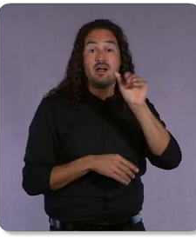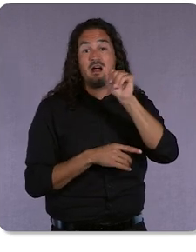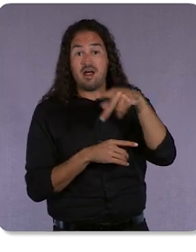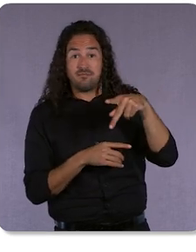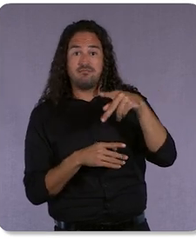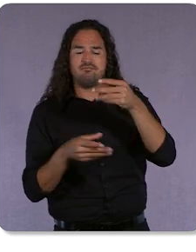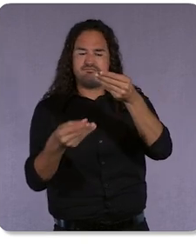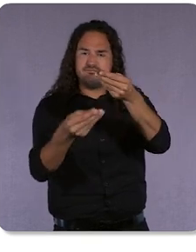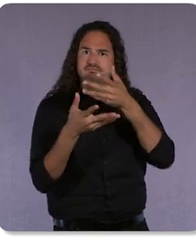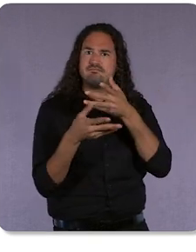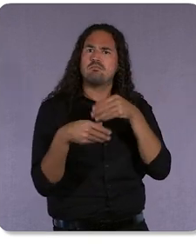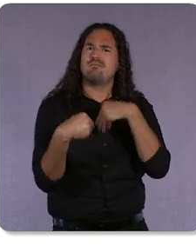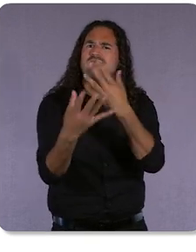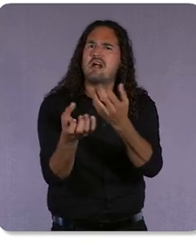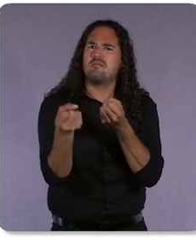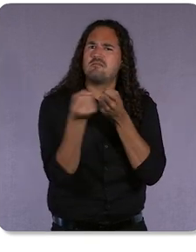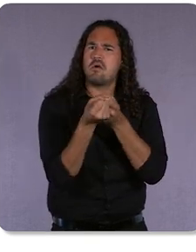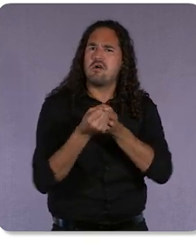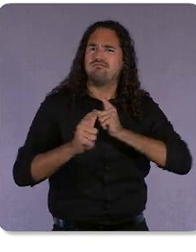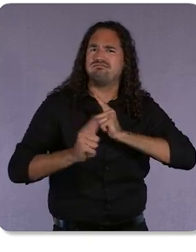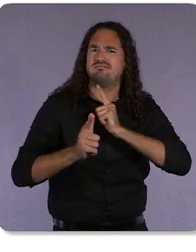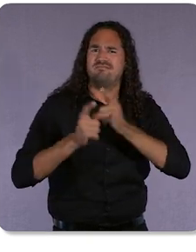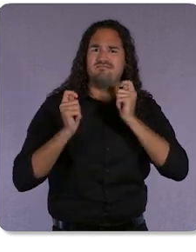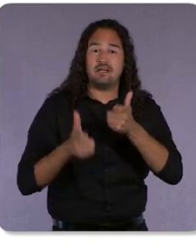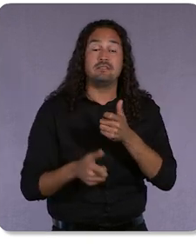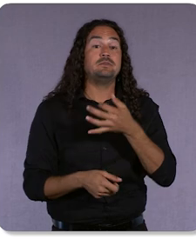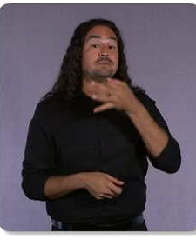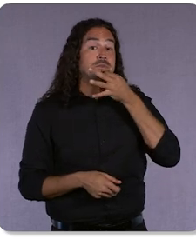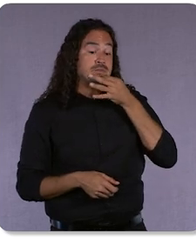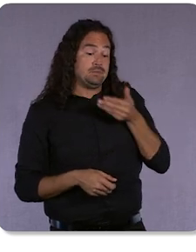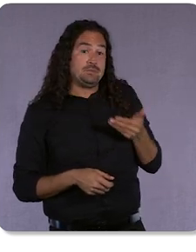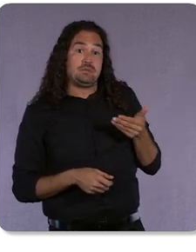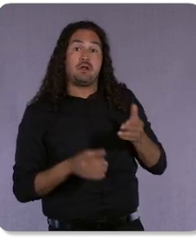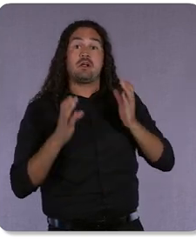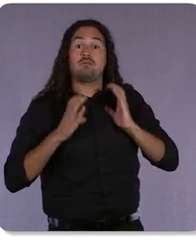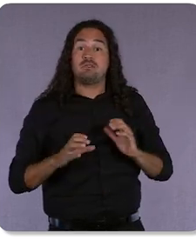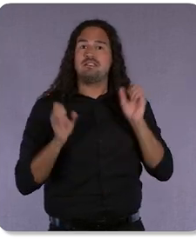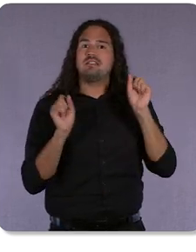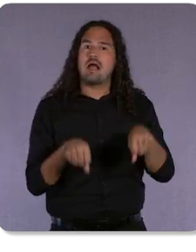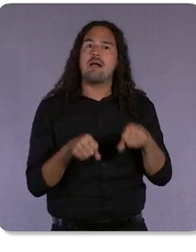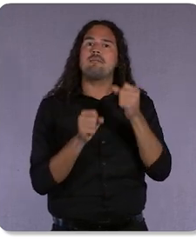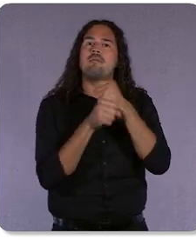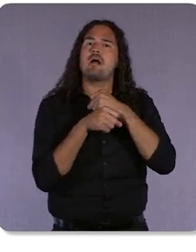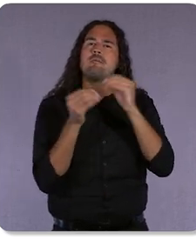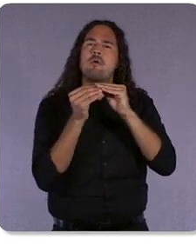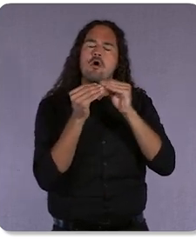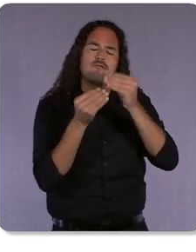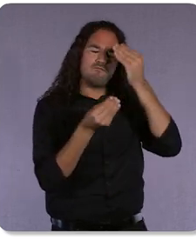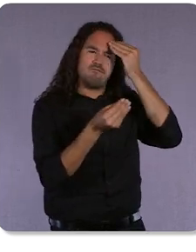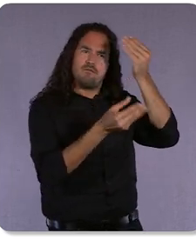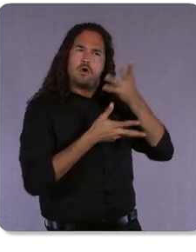And soon, your customers will be able to make far more informed purchasing decisions by messaging